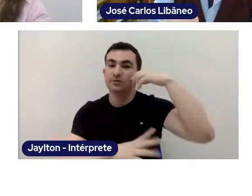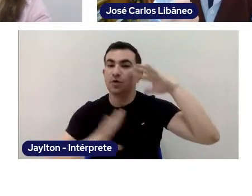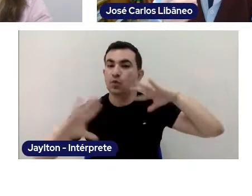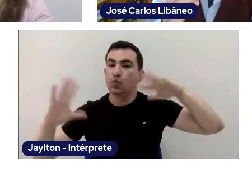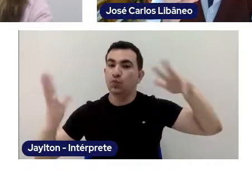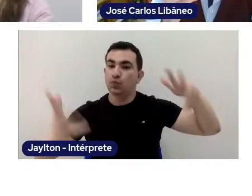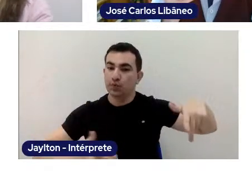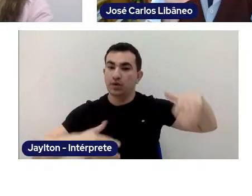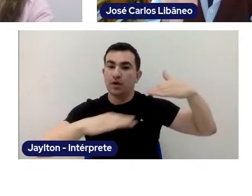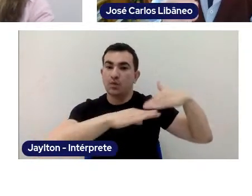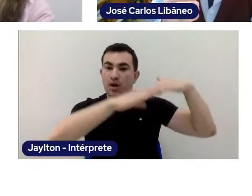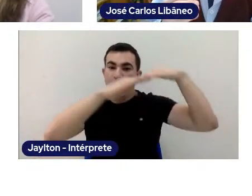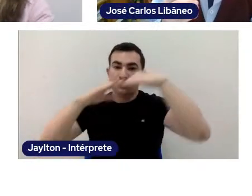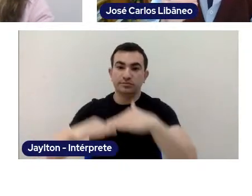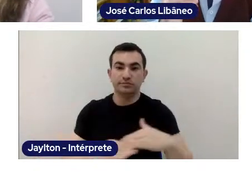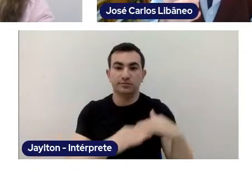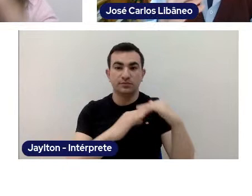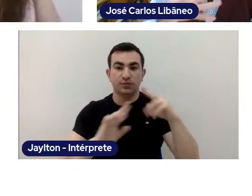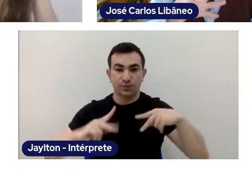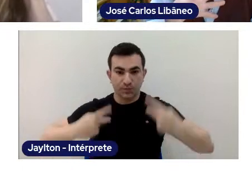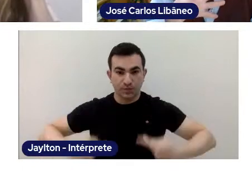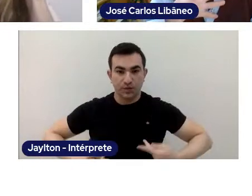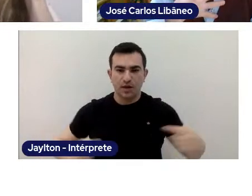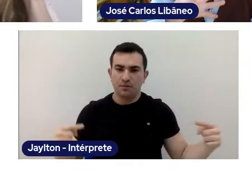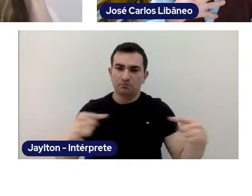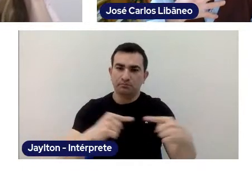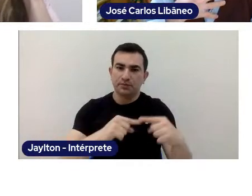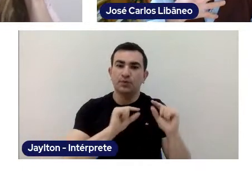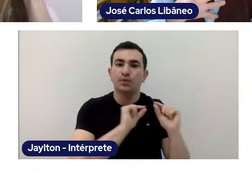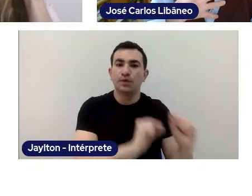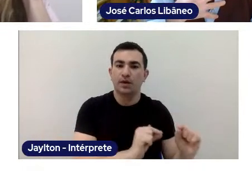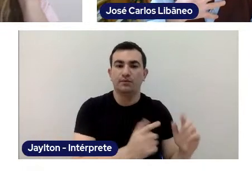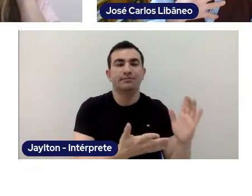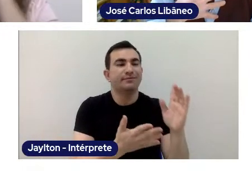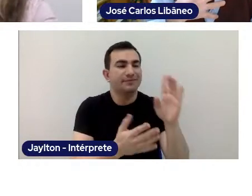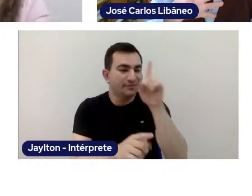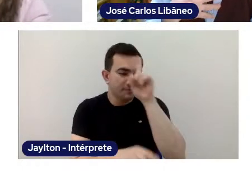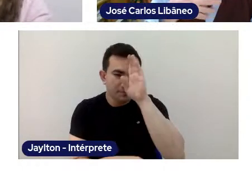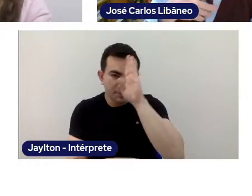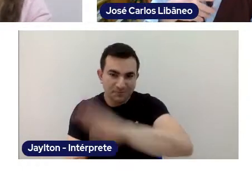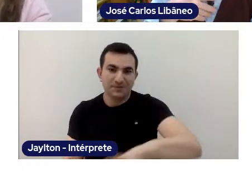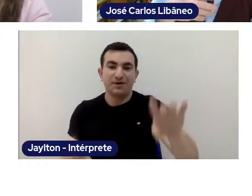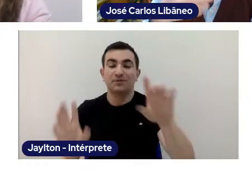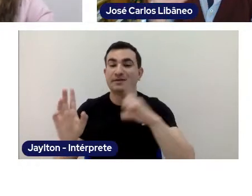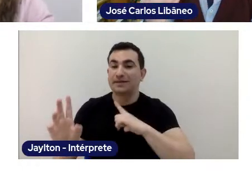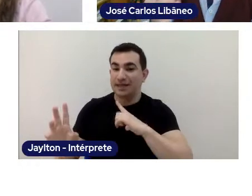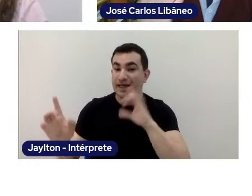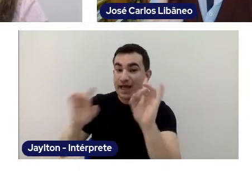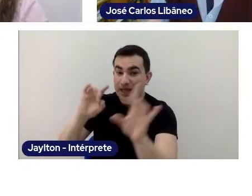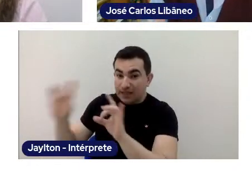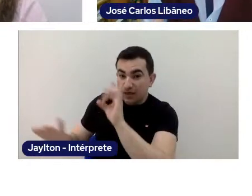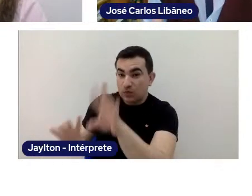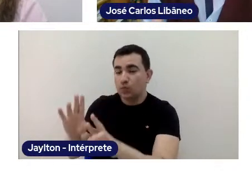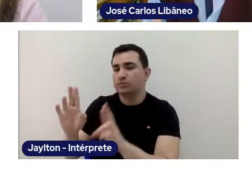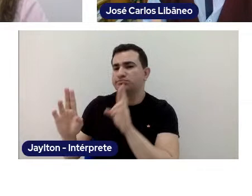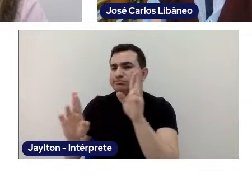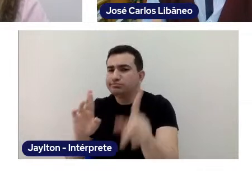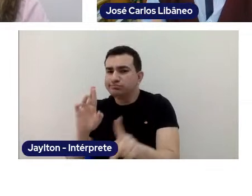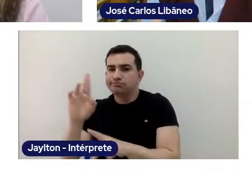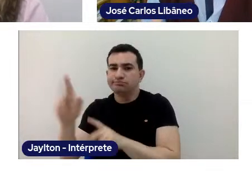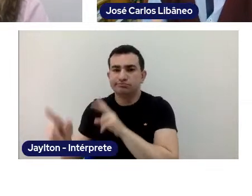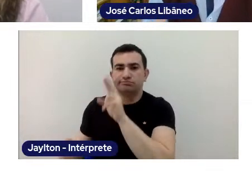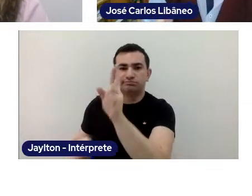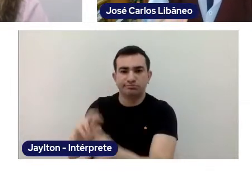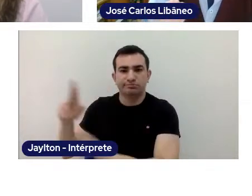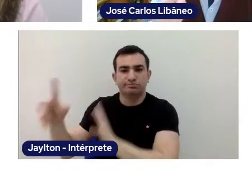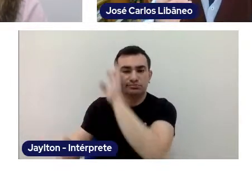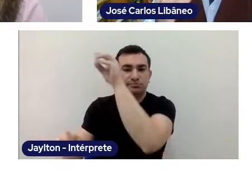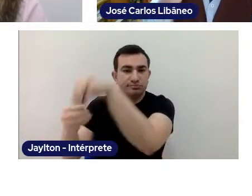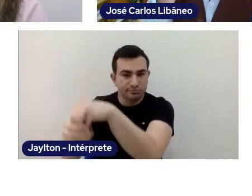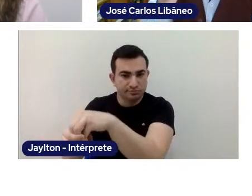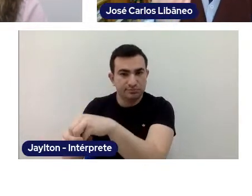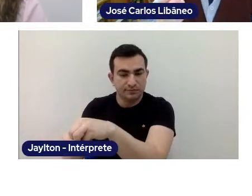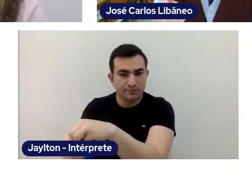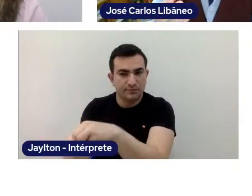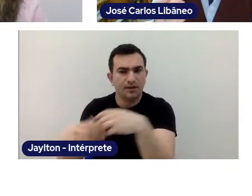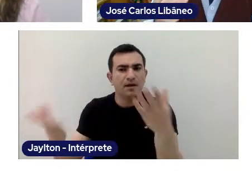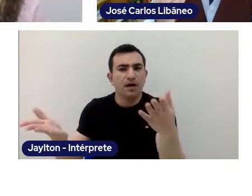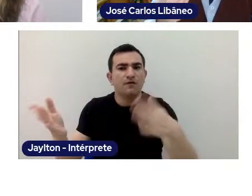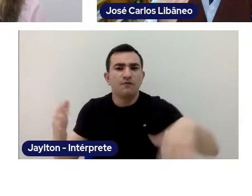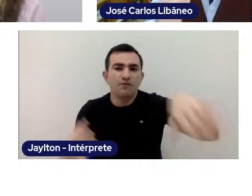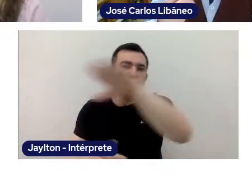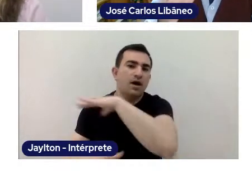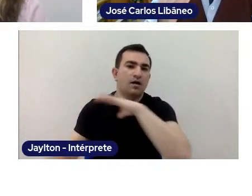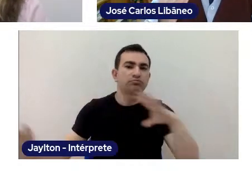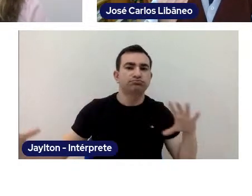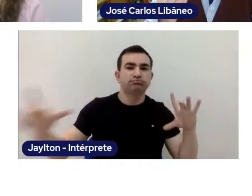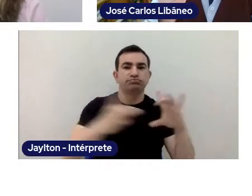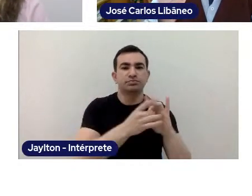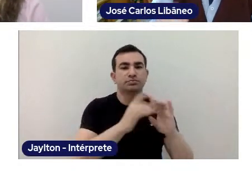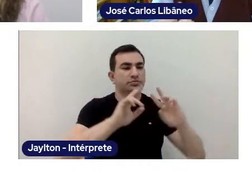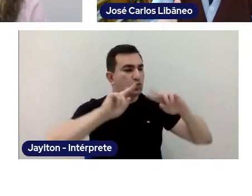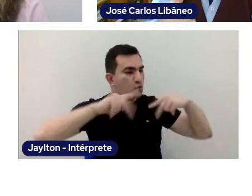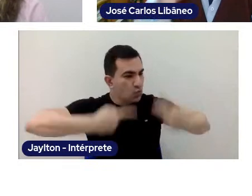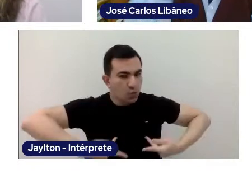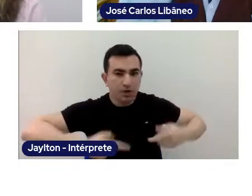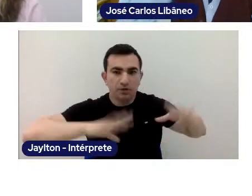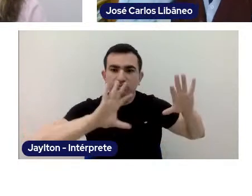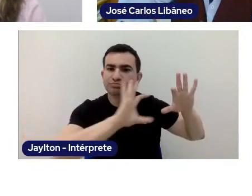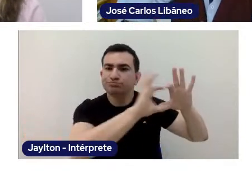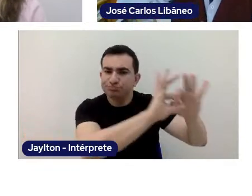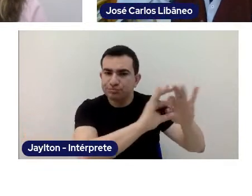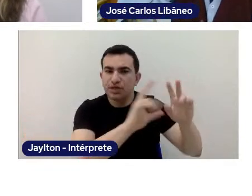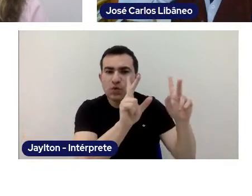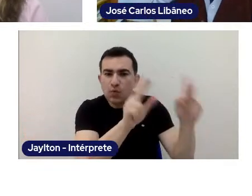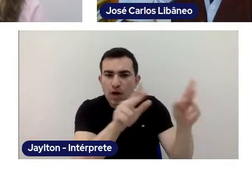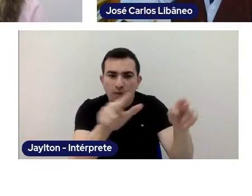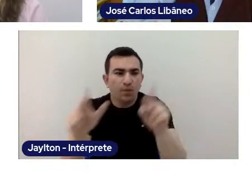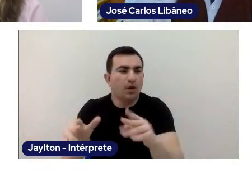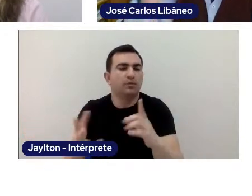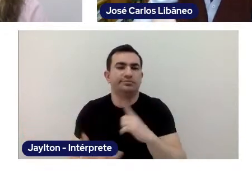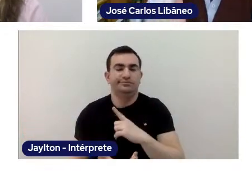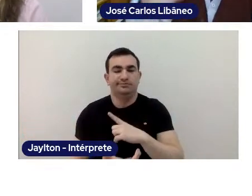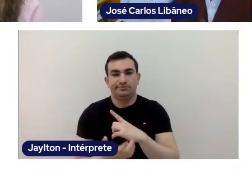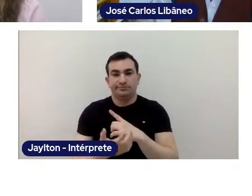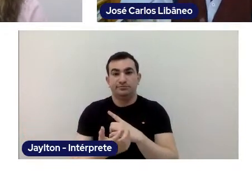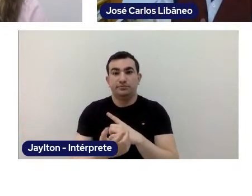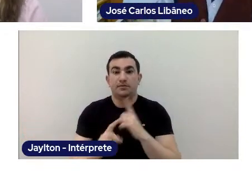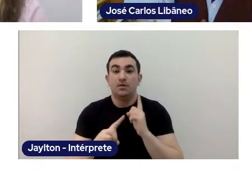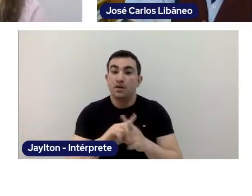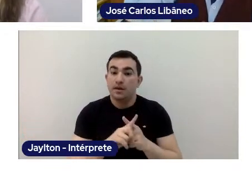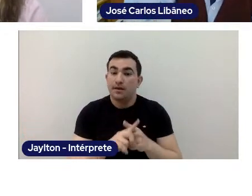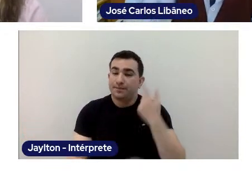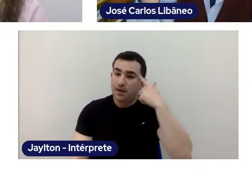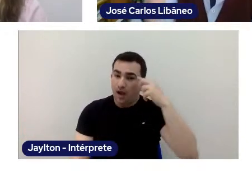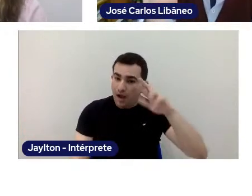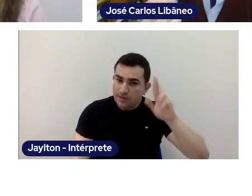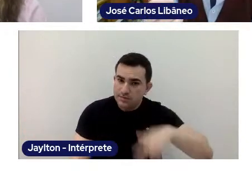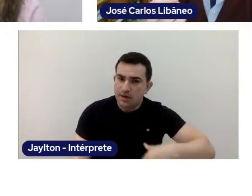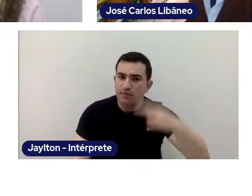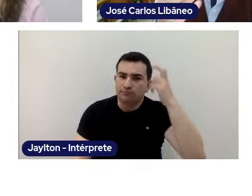is a presupposition of the human particularities. And this universality requires as a condition for justice a rational development of the mind, of an intelectuality.